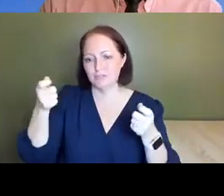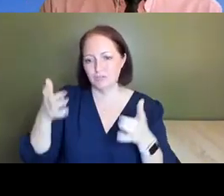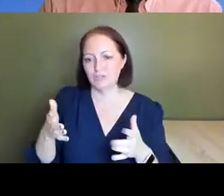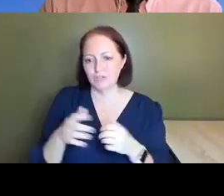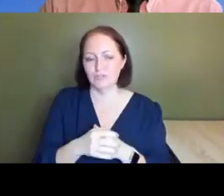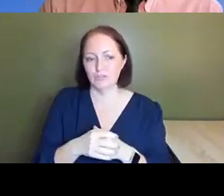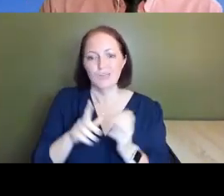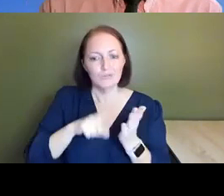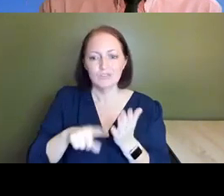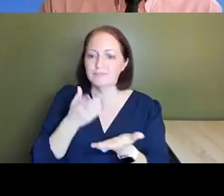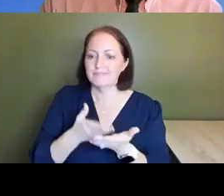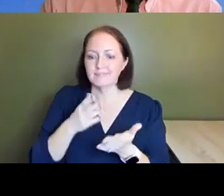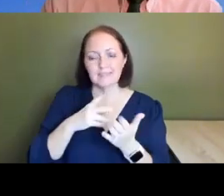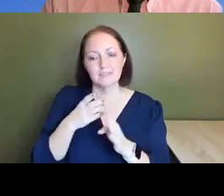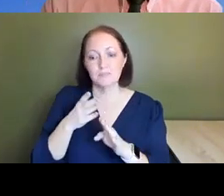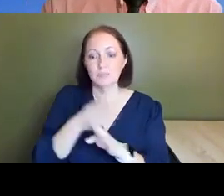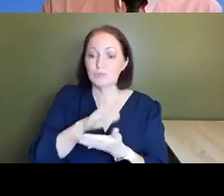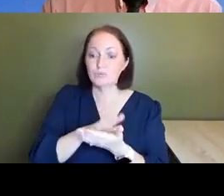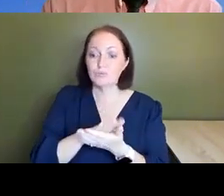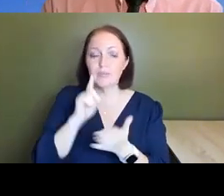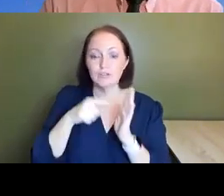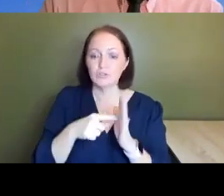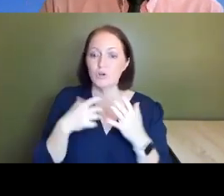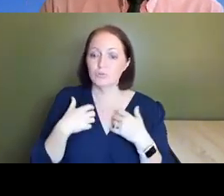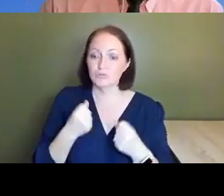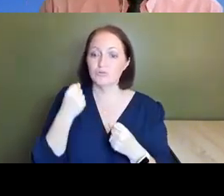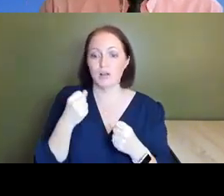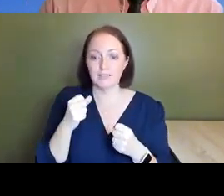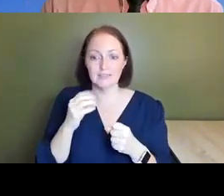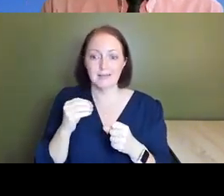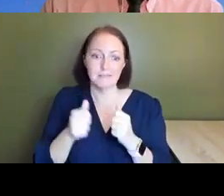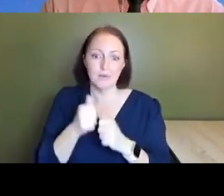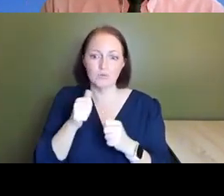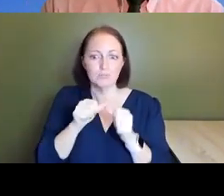Research finds that preschool programs that demonstrate the strongest and most persistent